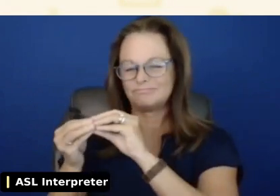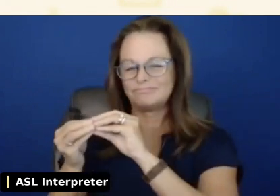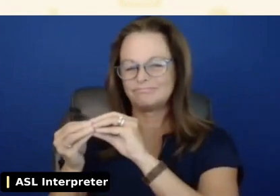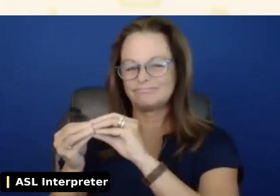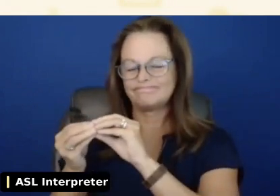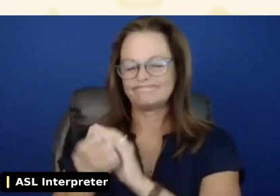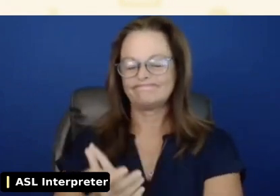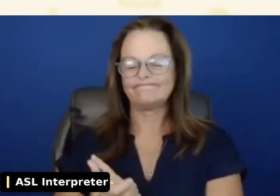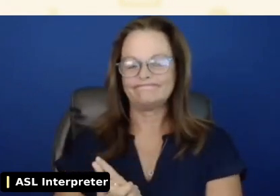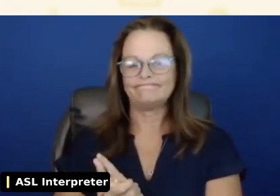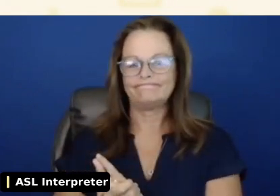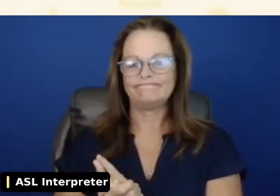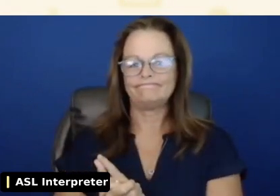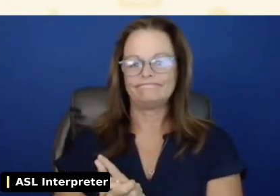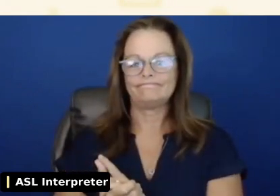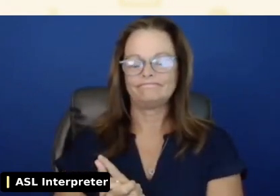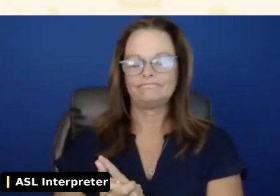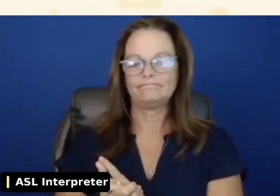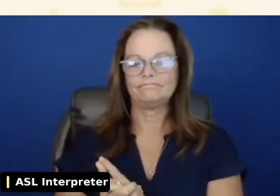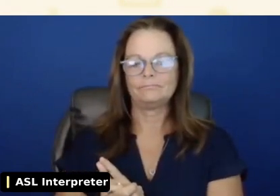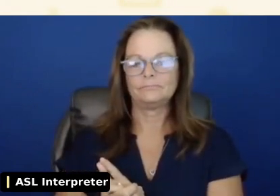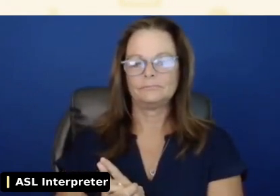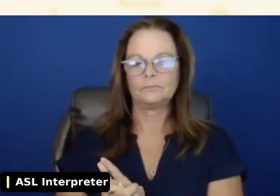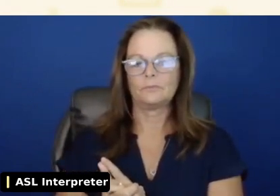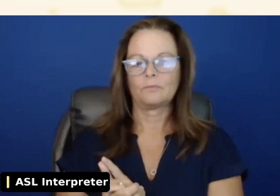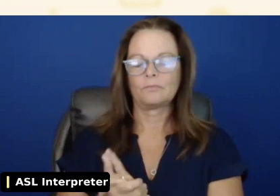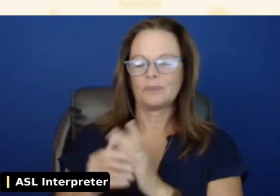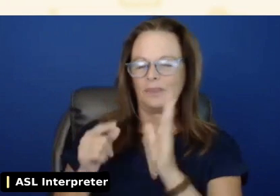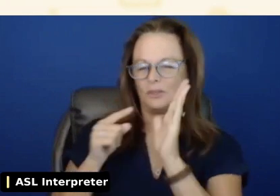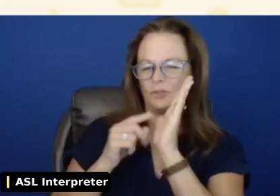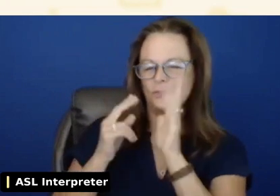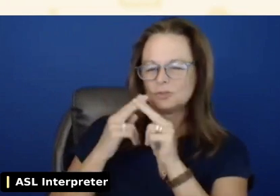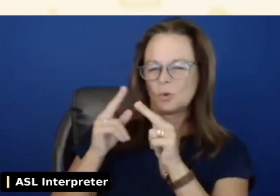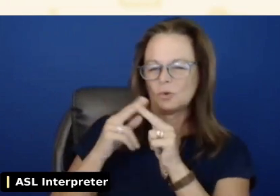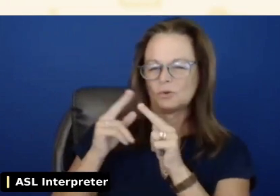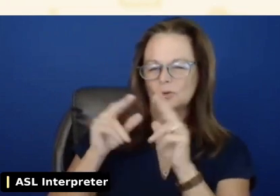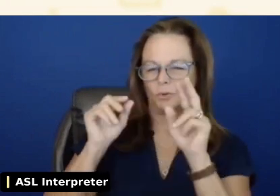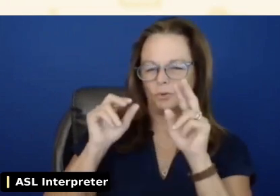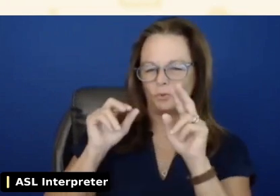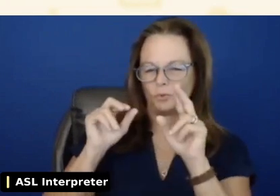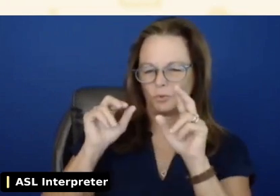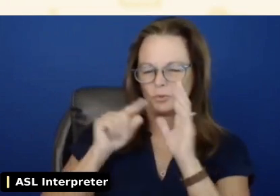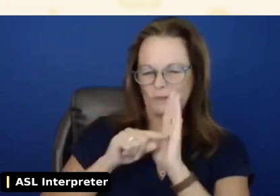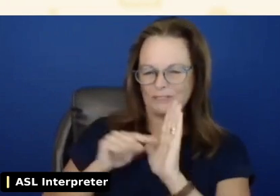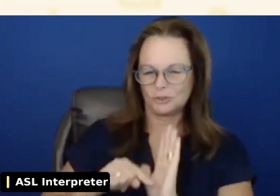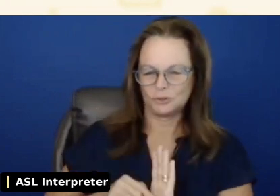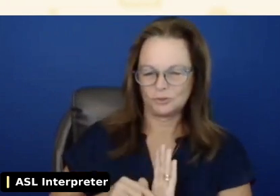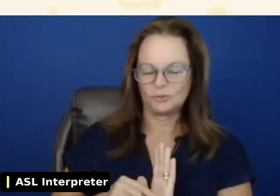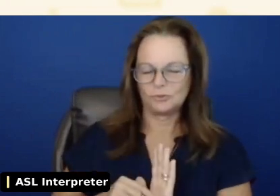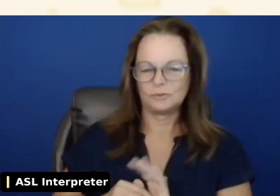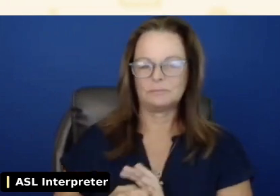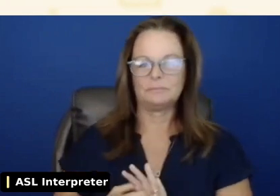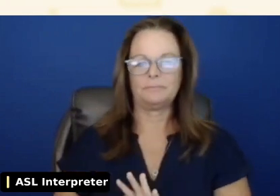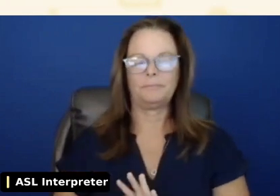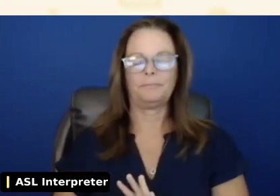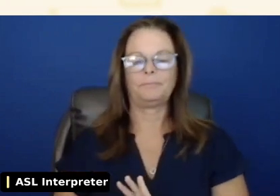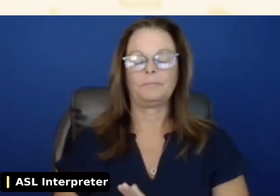I did a short research and I found that one 1.3 billion people,